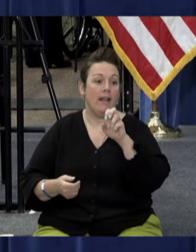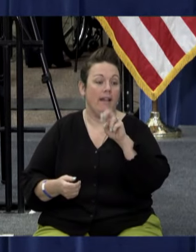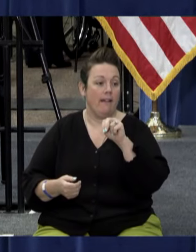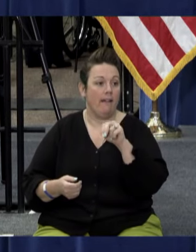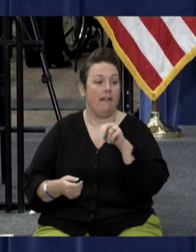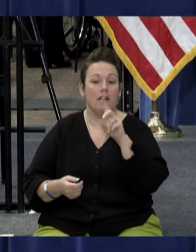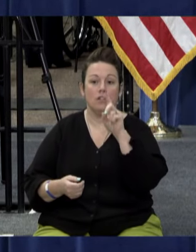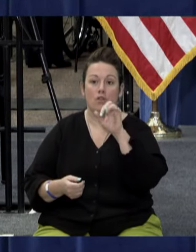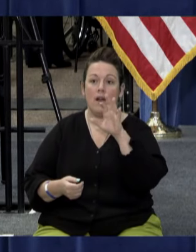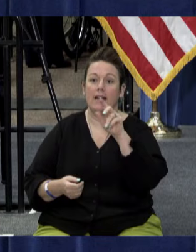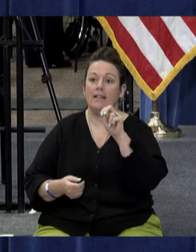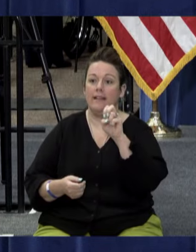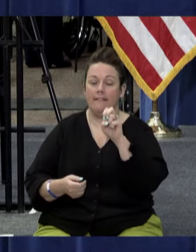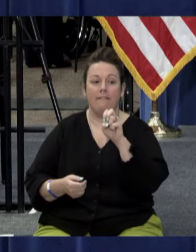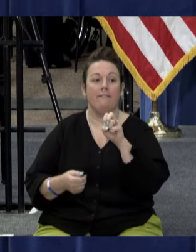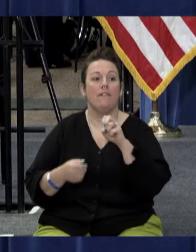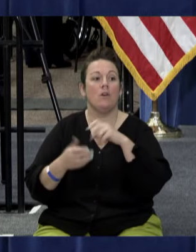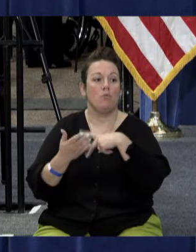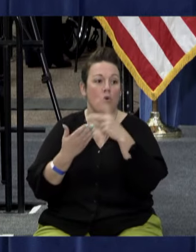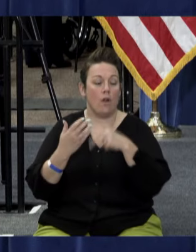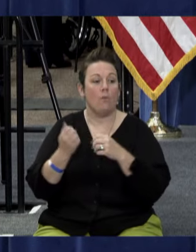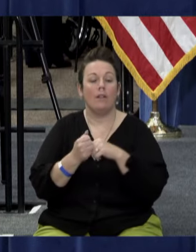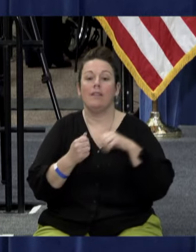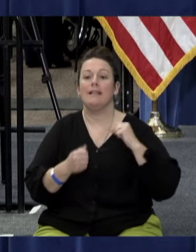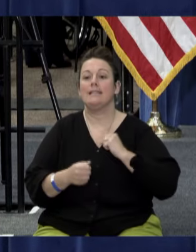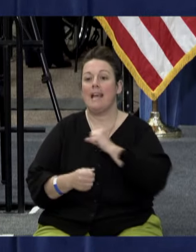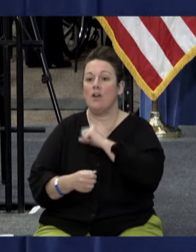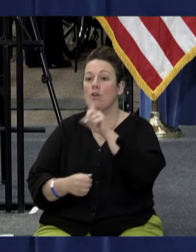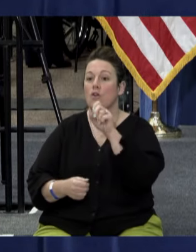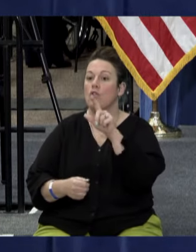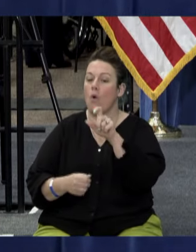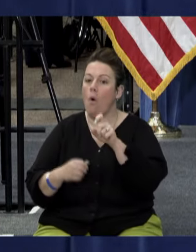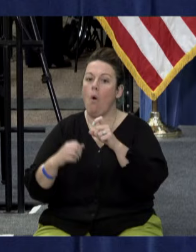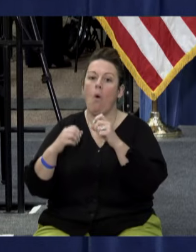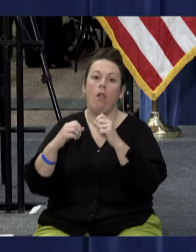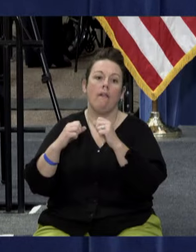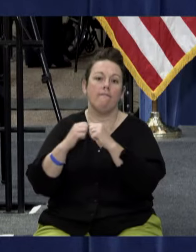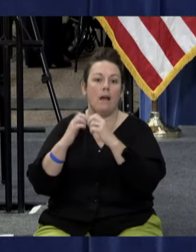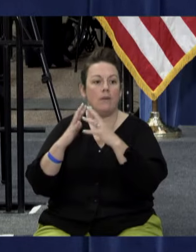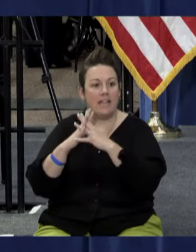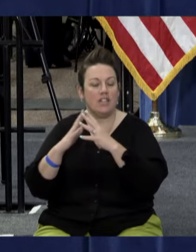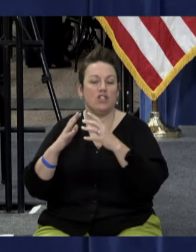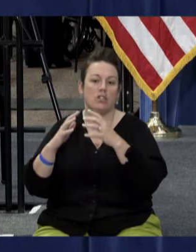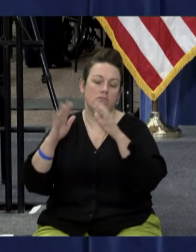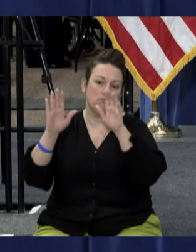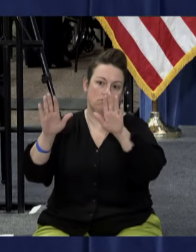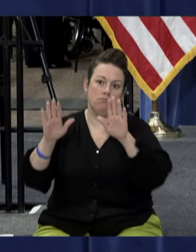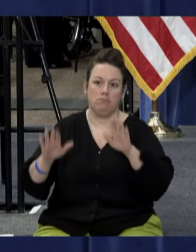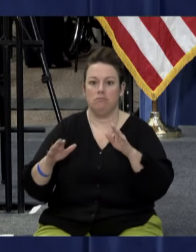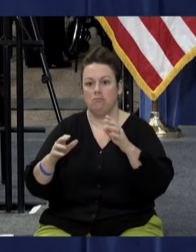the great work of Senator Dole Foundation, tremendous caregiving efforts there as well.